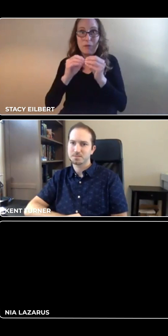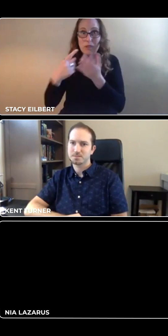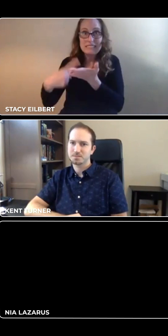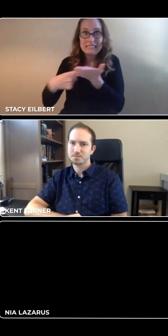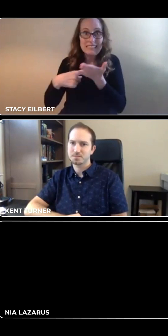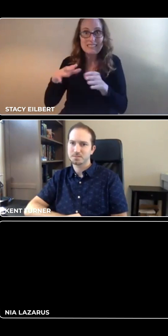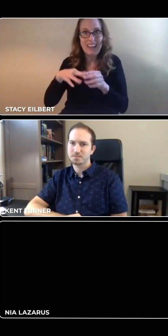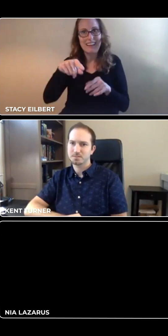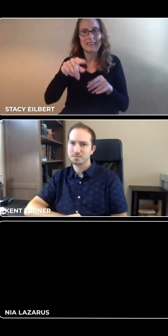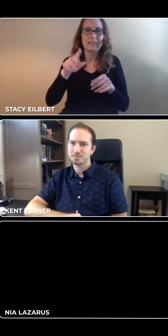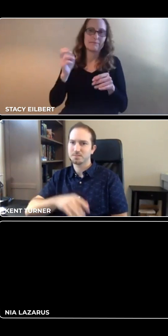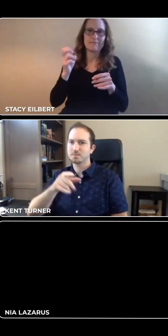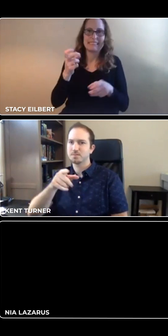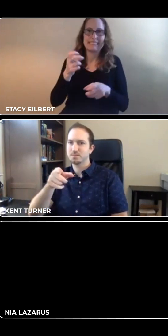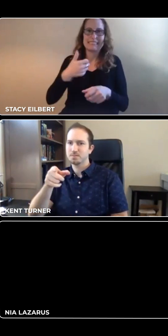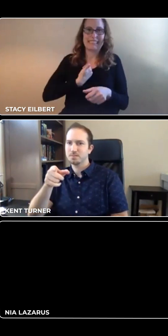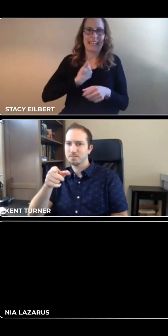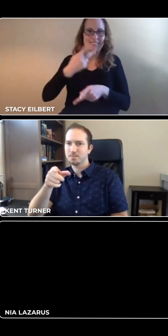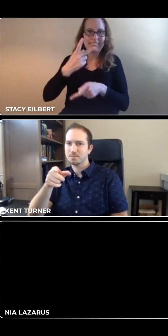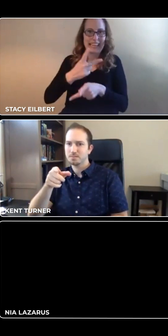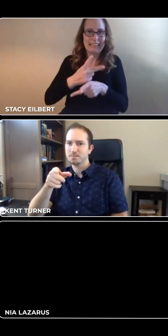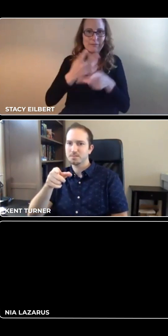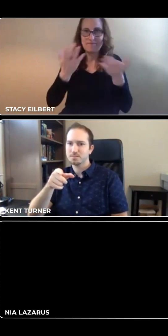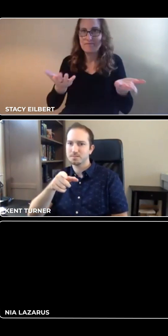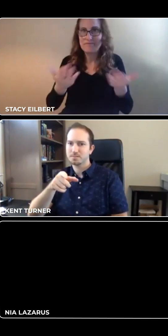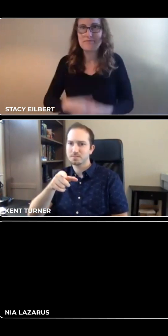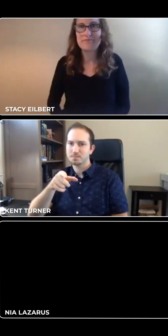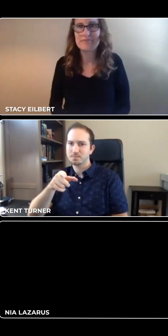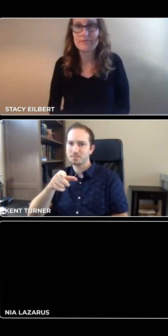All right, any more discussion on this topic of self-care?